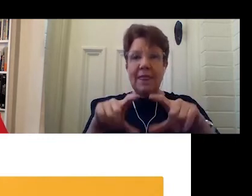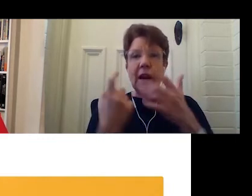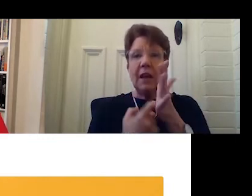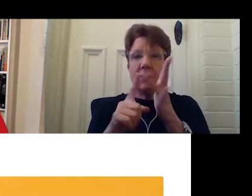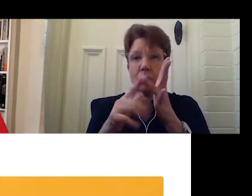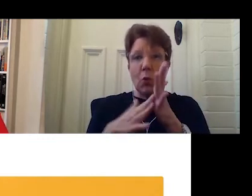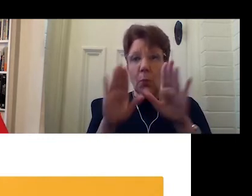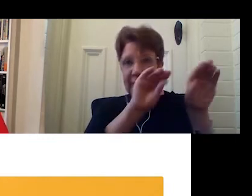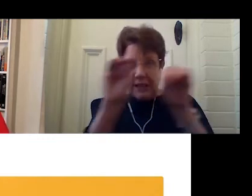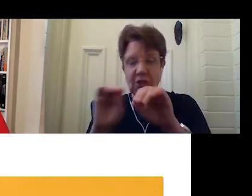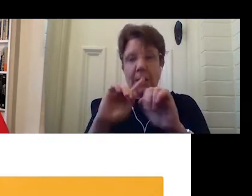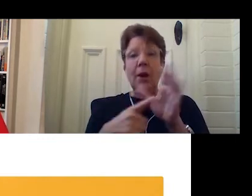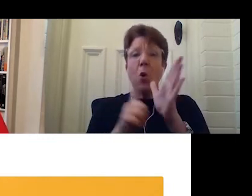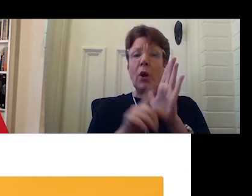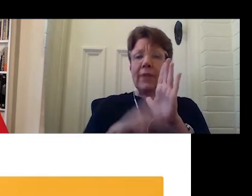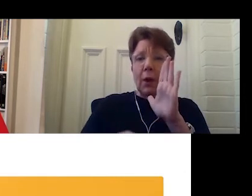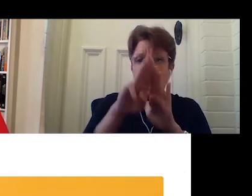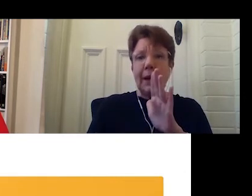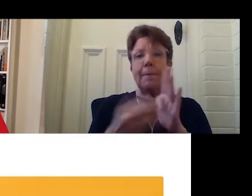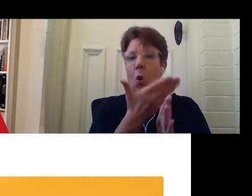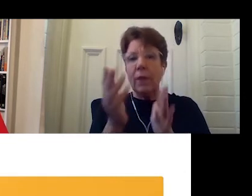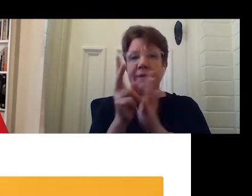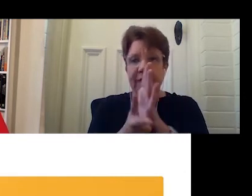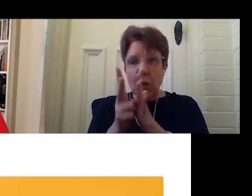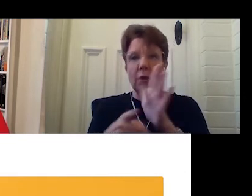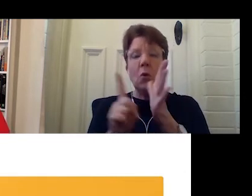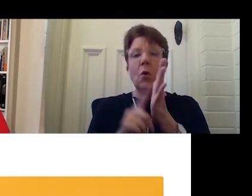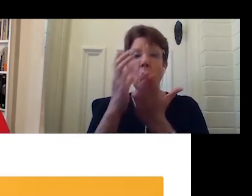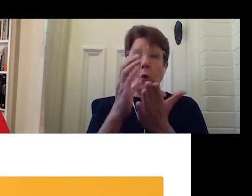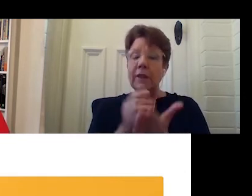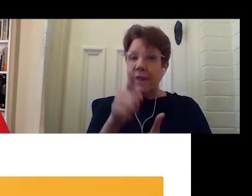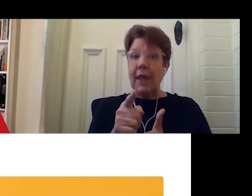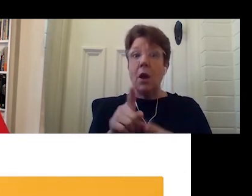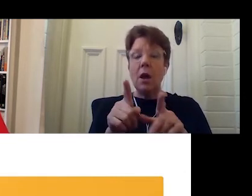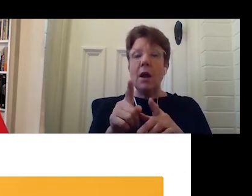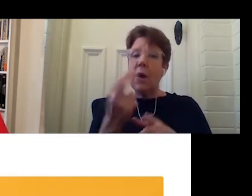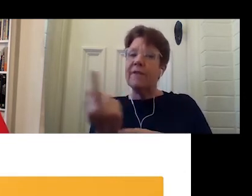But the curriculum, the videos and the courses are available for other